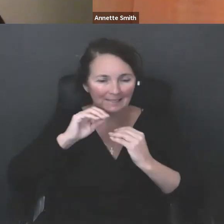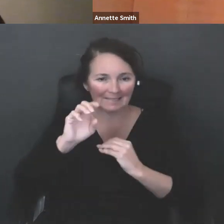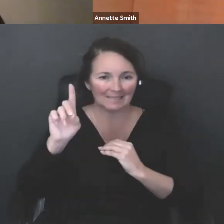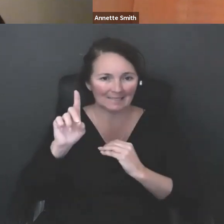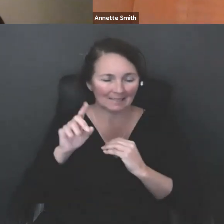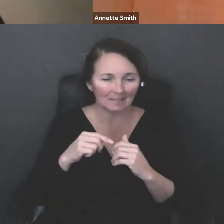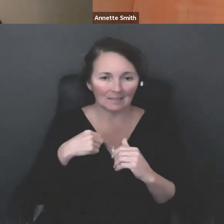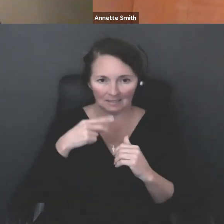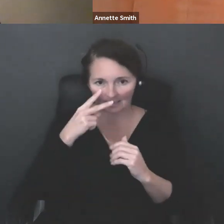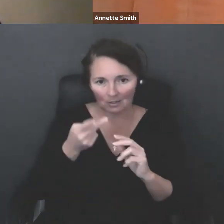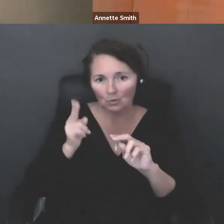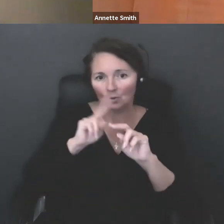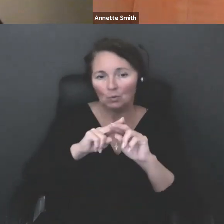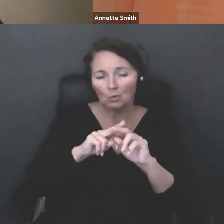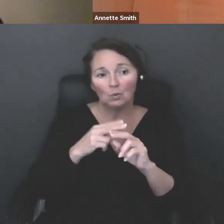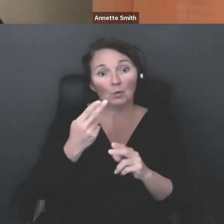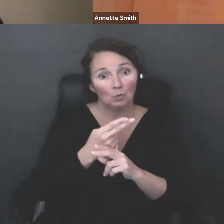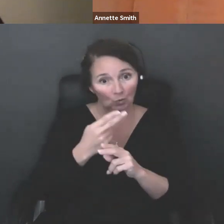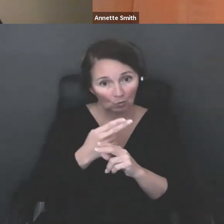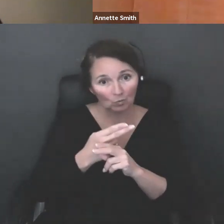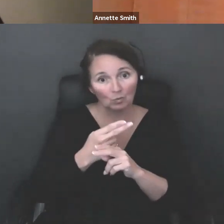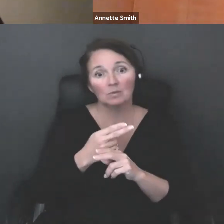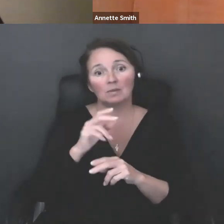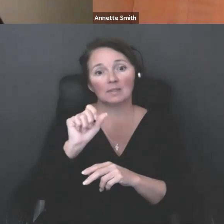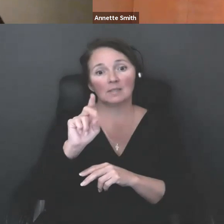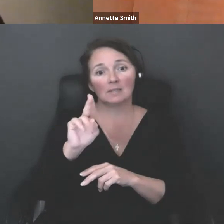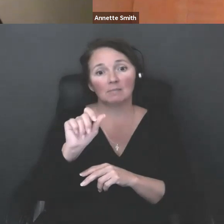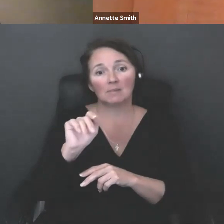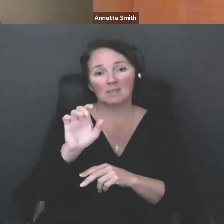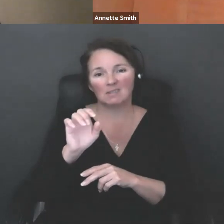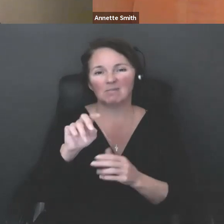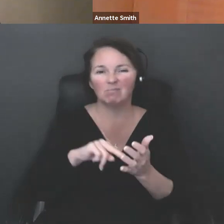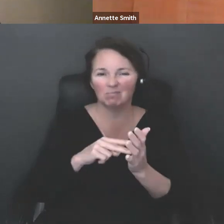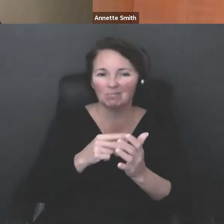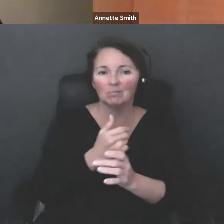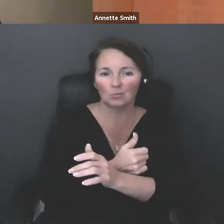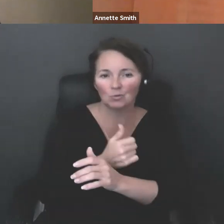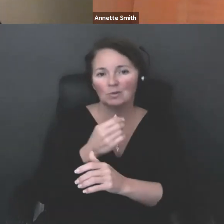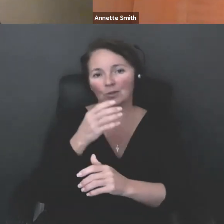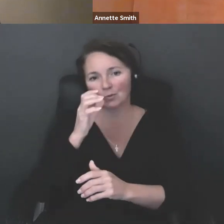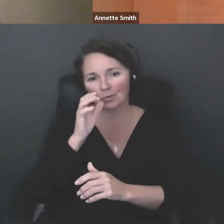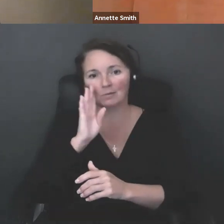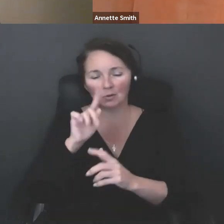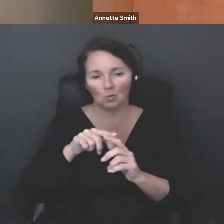that have happened, we are seeing a lot of increased disordered eating and that is definitely I think we are seeing increased